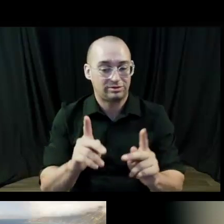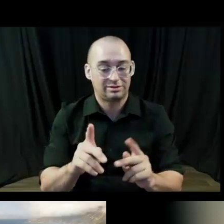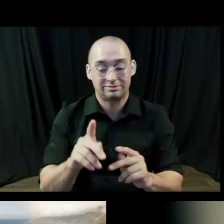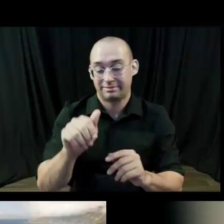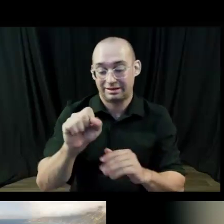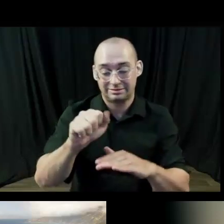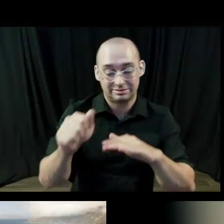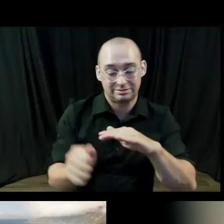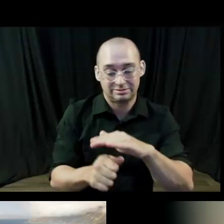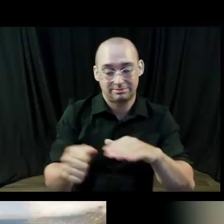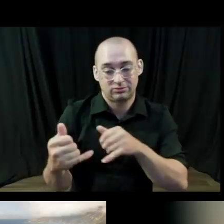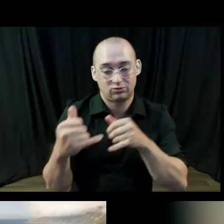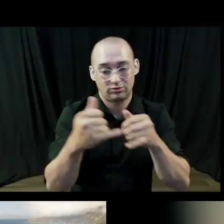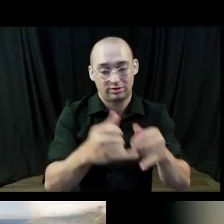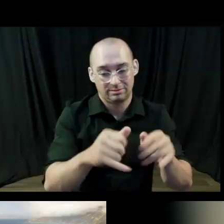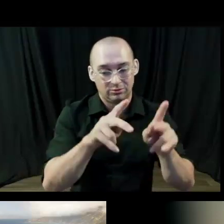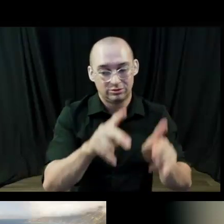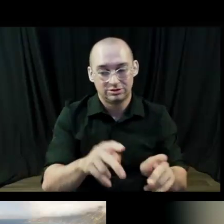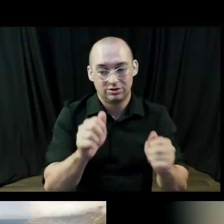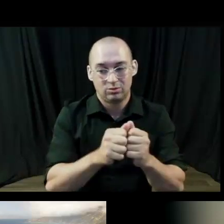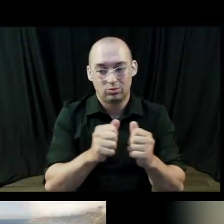for some of this work that we're already doing. I know for us, we have a waiting